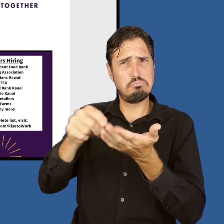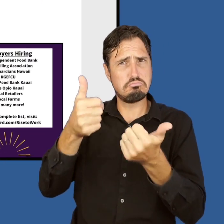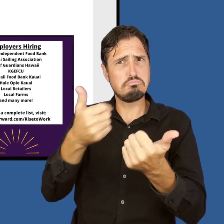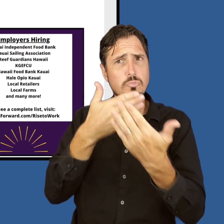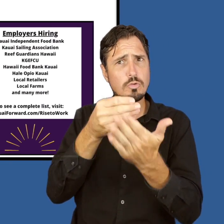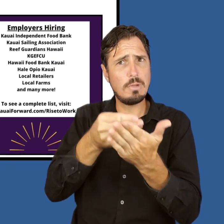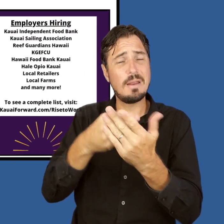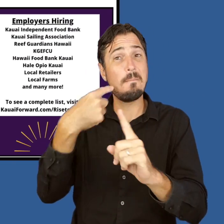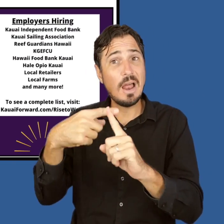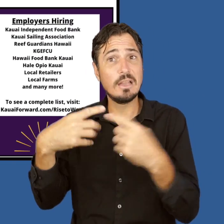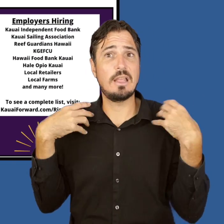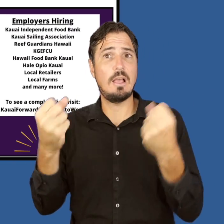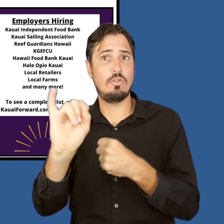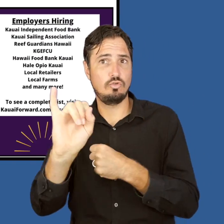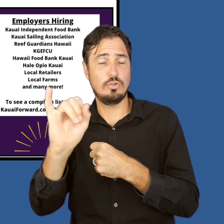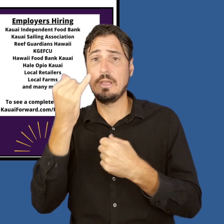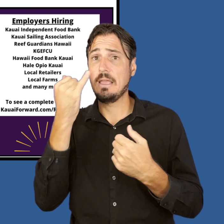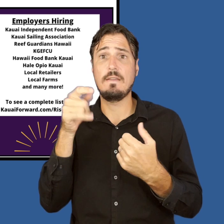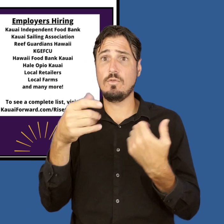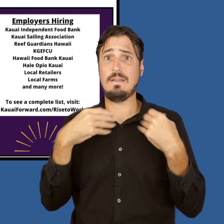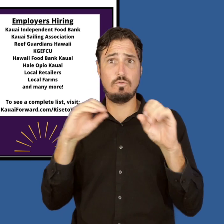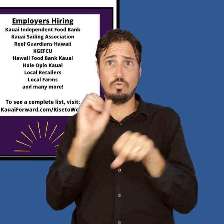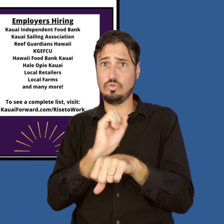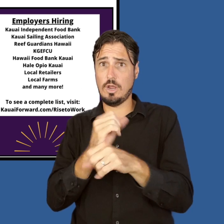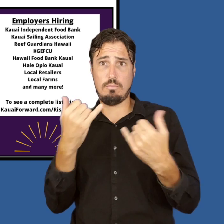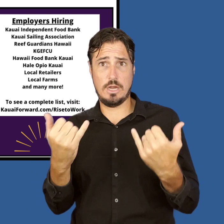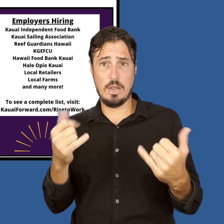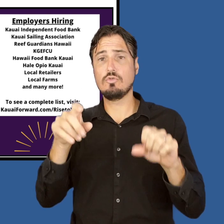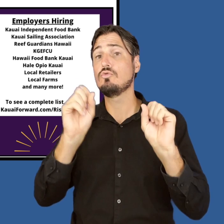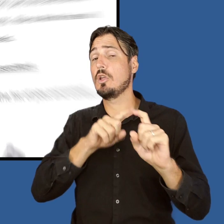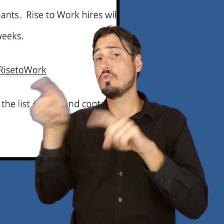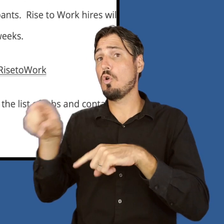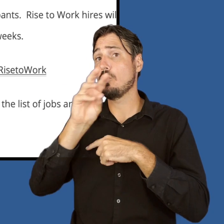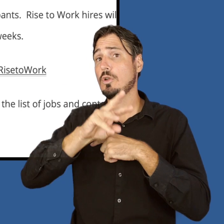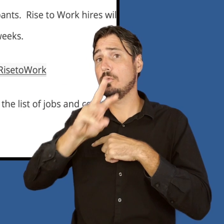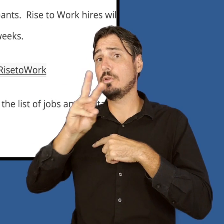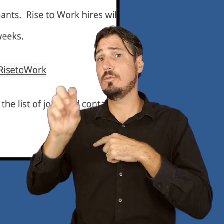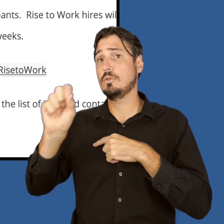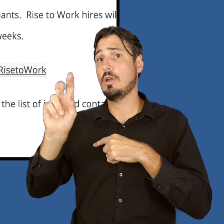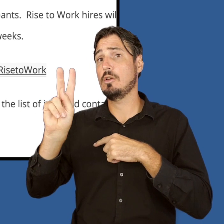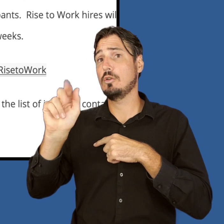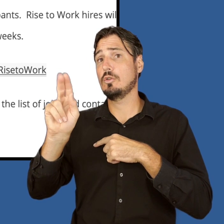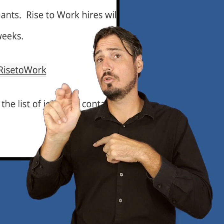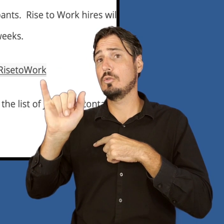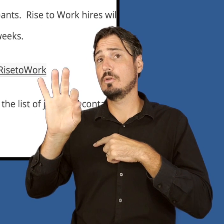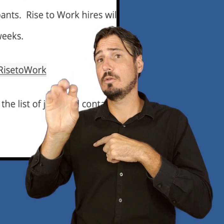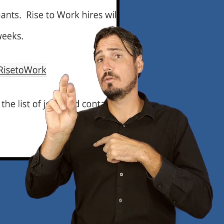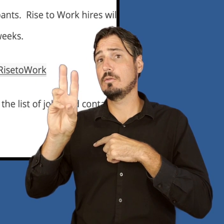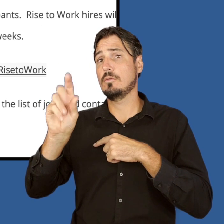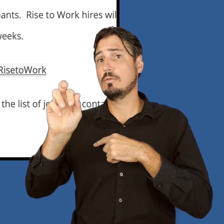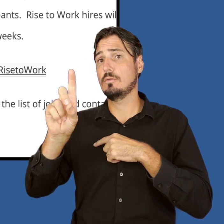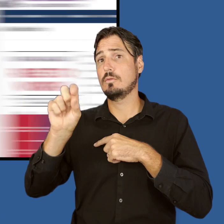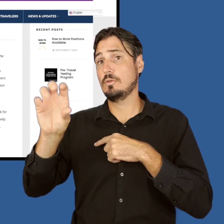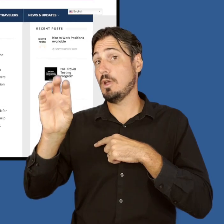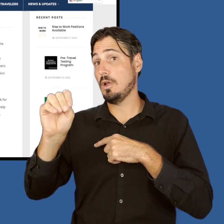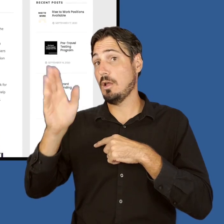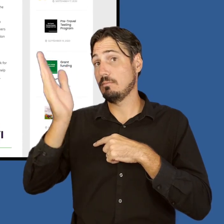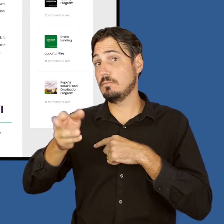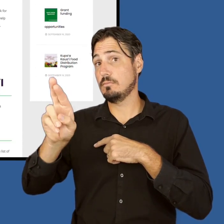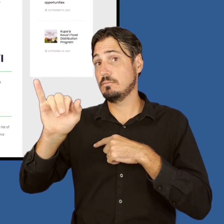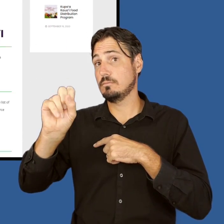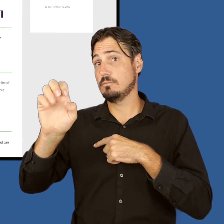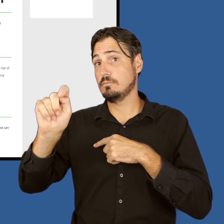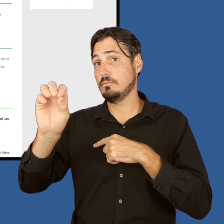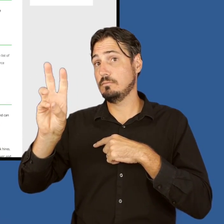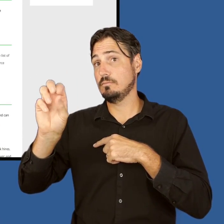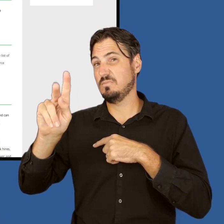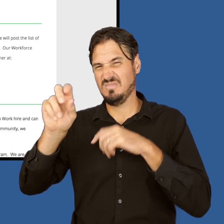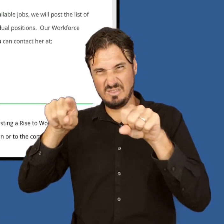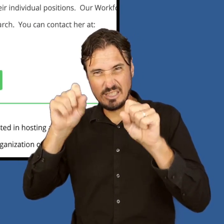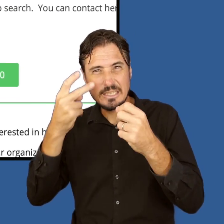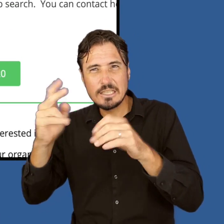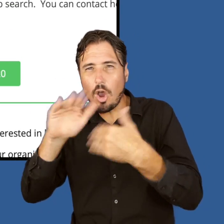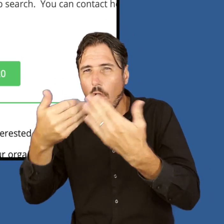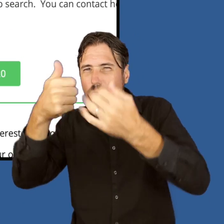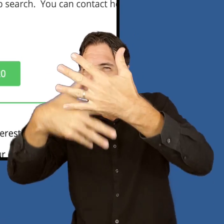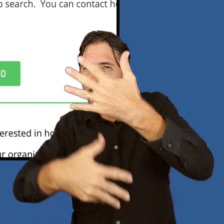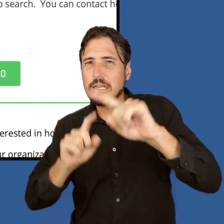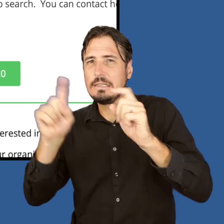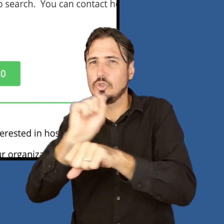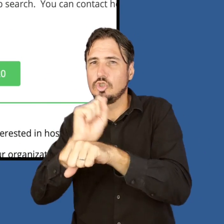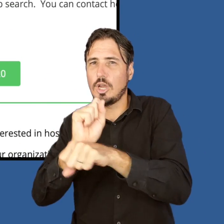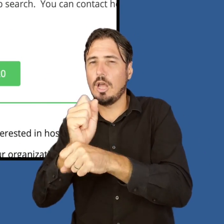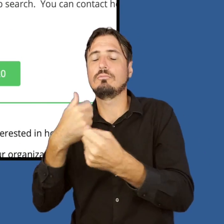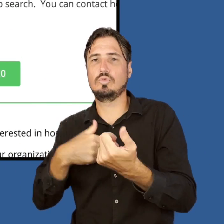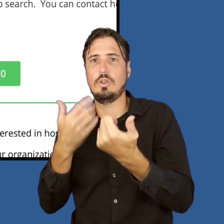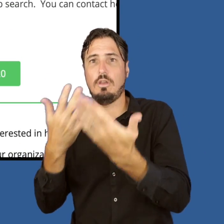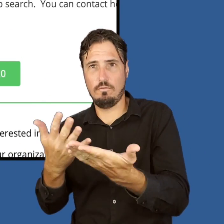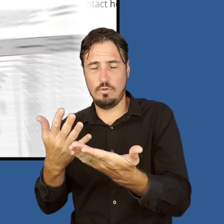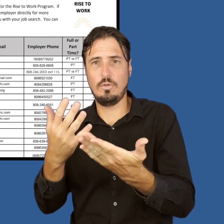If you are currently unemployed, please review the list of available jobs on our website: www.kauaiforward.com/risetowork. Click on the Job List. It is updated each day, with positions